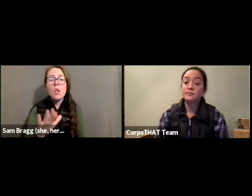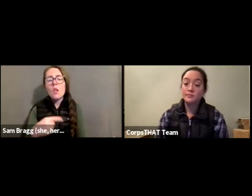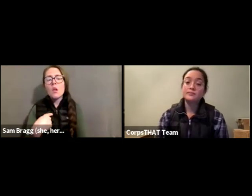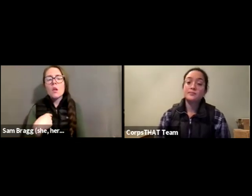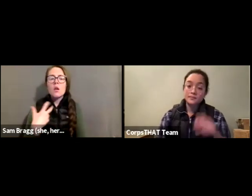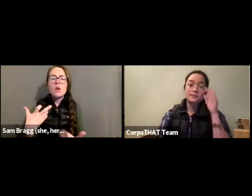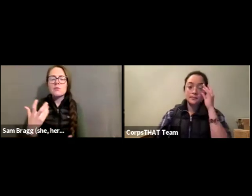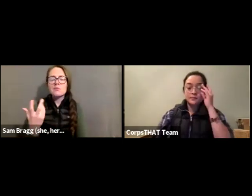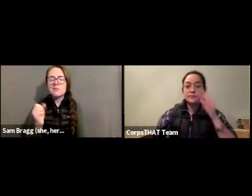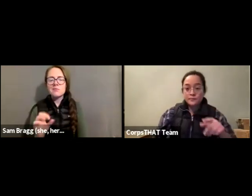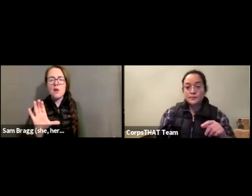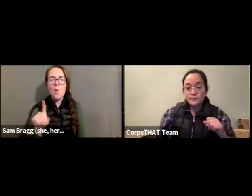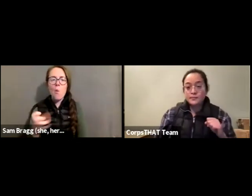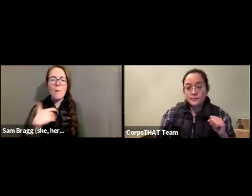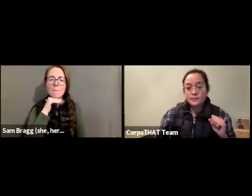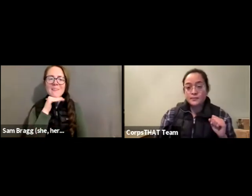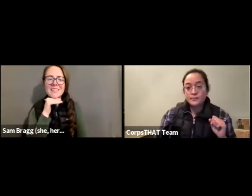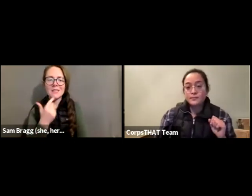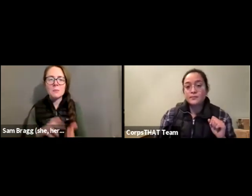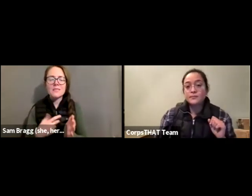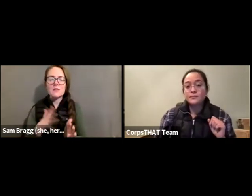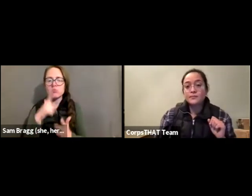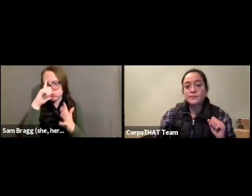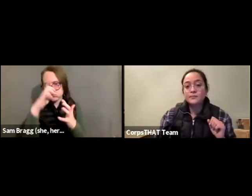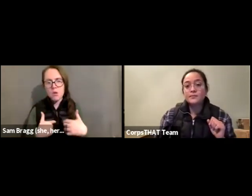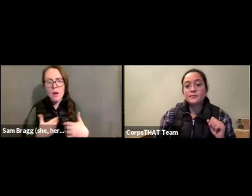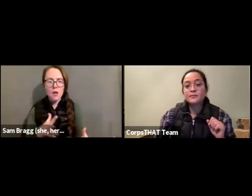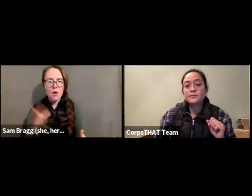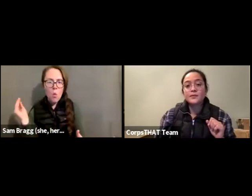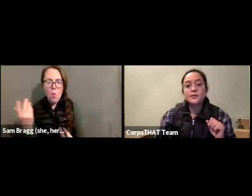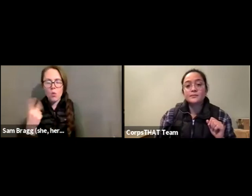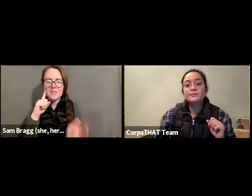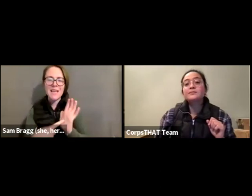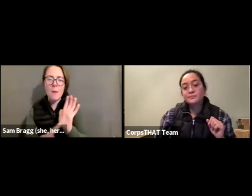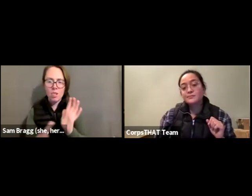system or something just simple that you can use to communicate like your code for you know